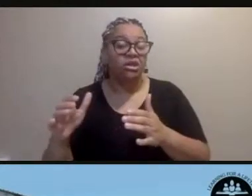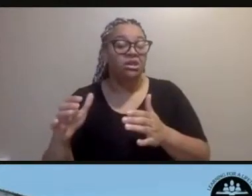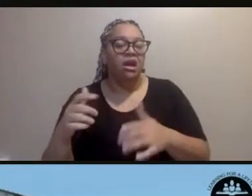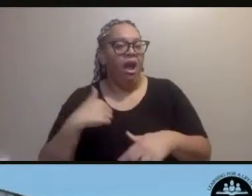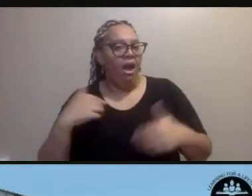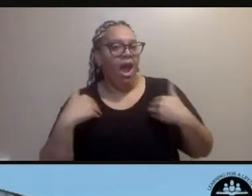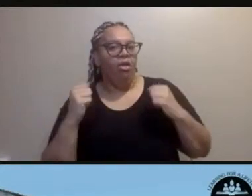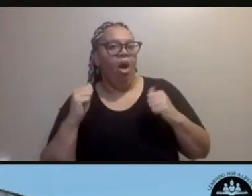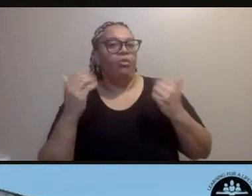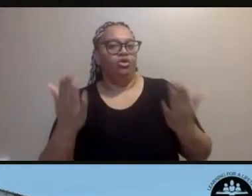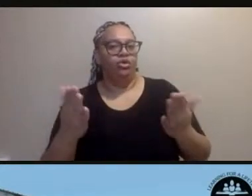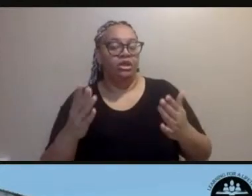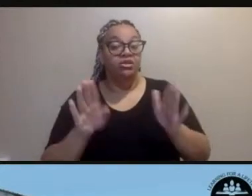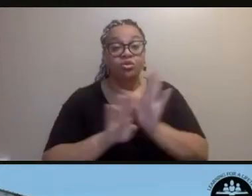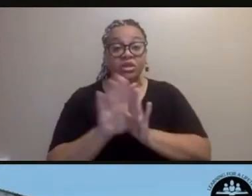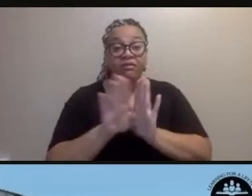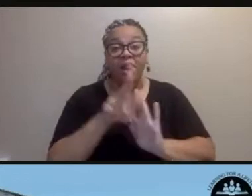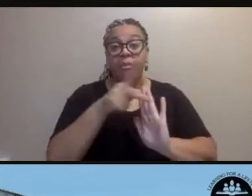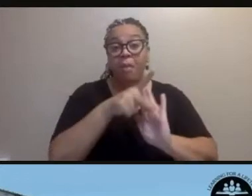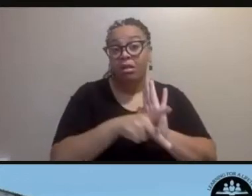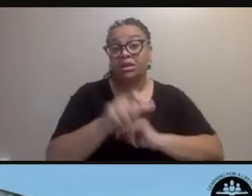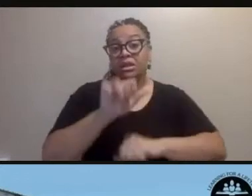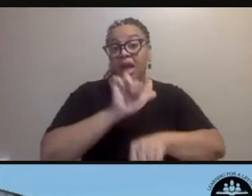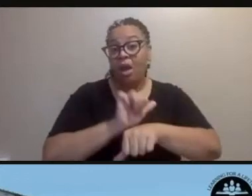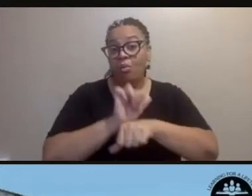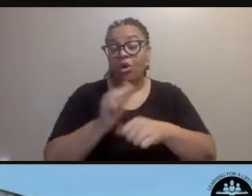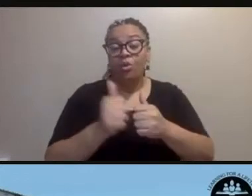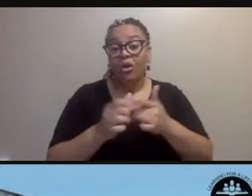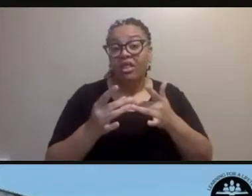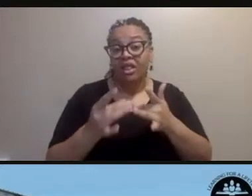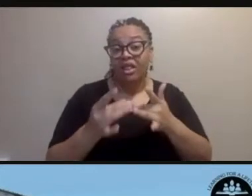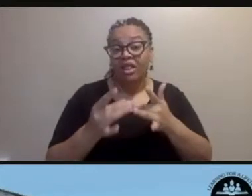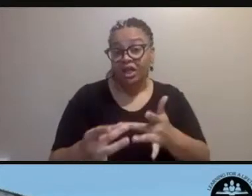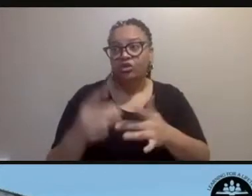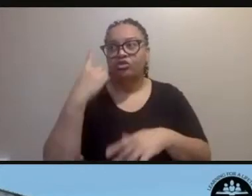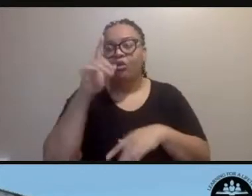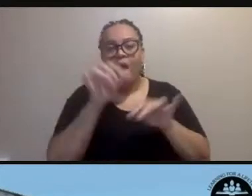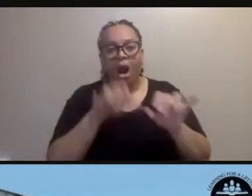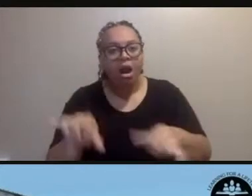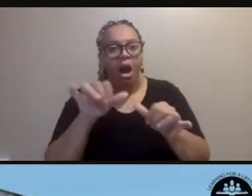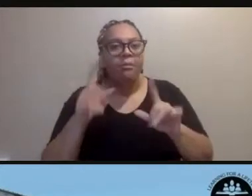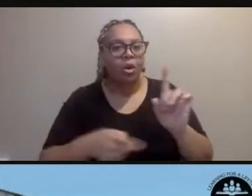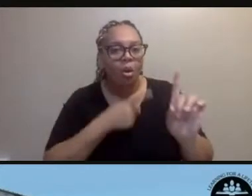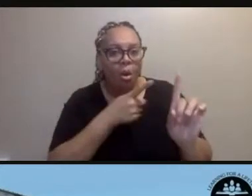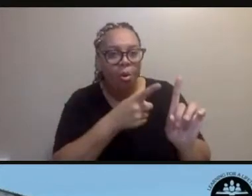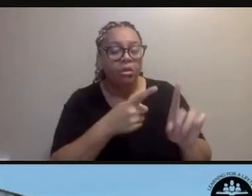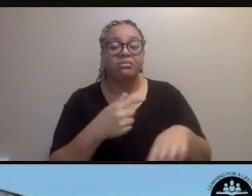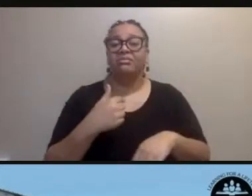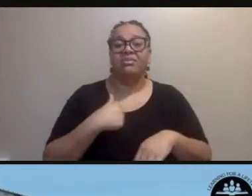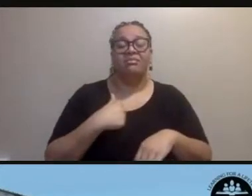I AS A MEMBER OF THESE VARIOUS DIVERSITY COMMITTEES AND BOARDS